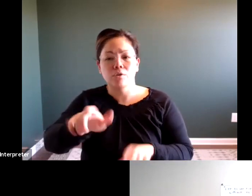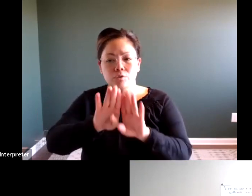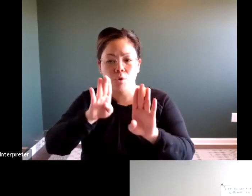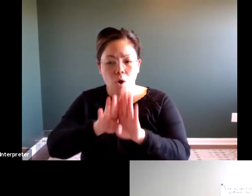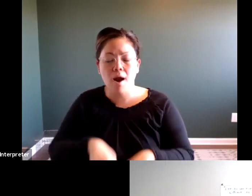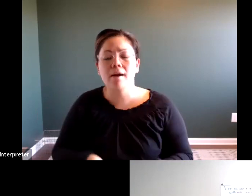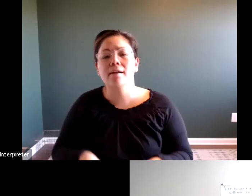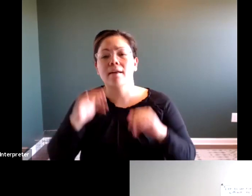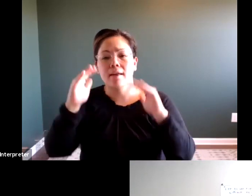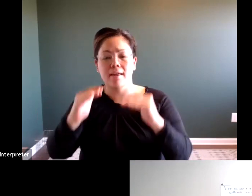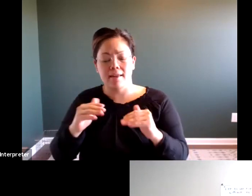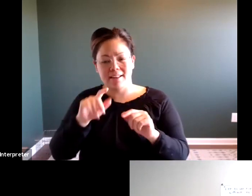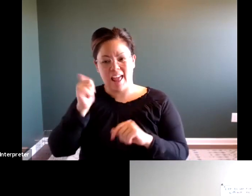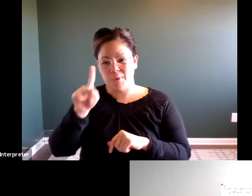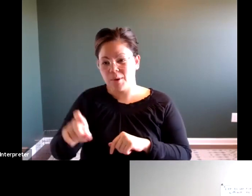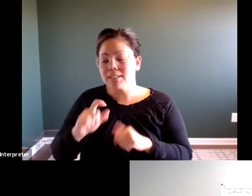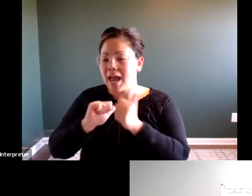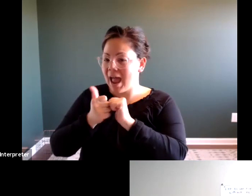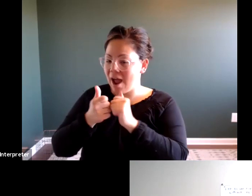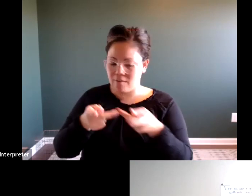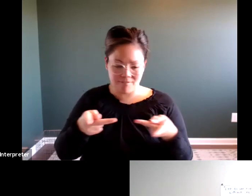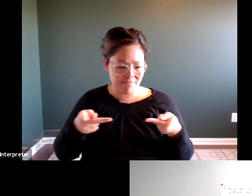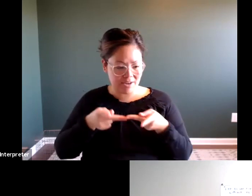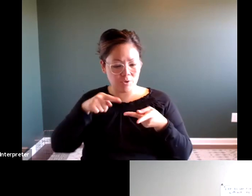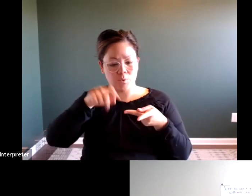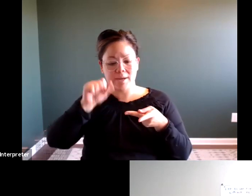How can a venue go about being considered to allow